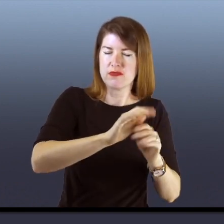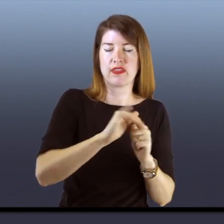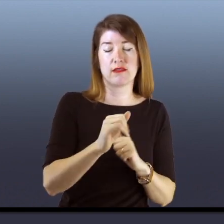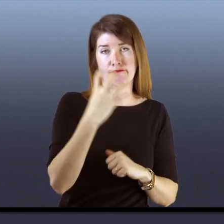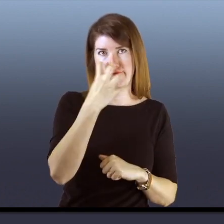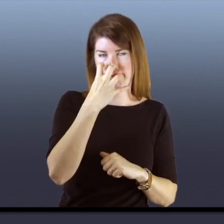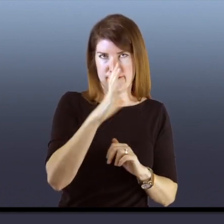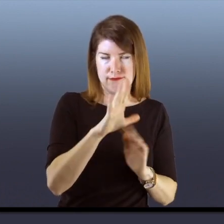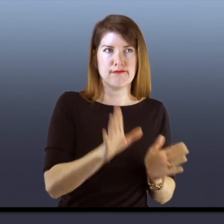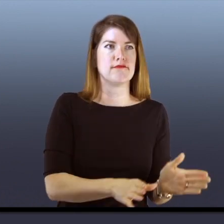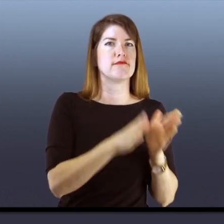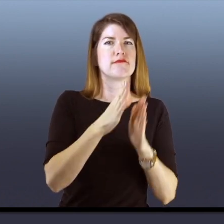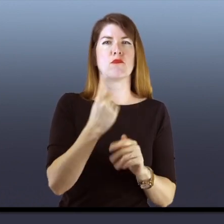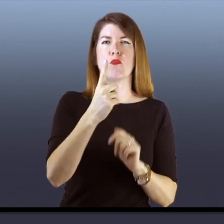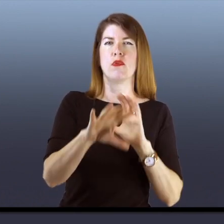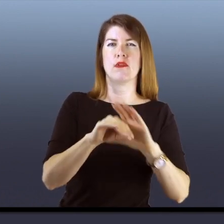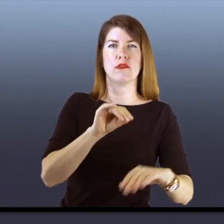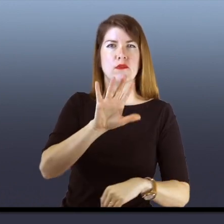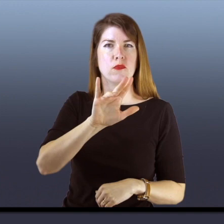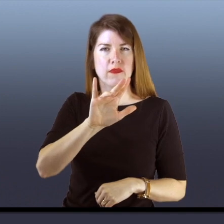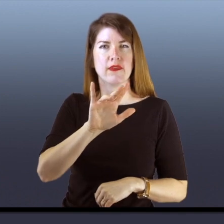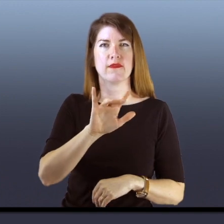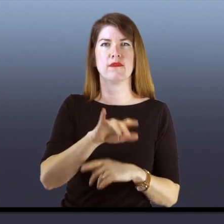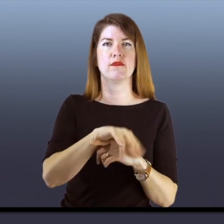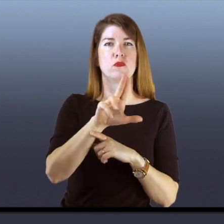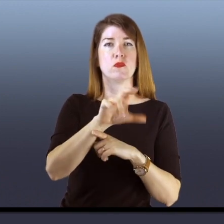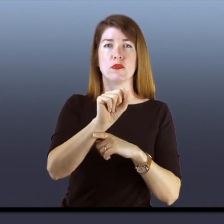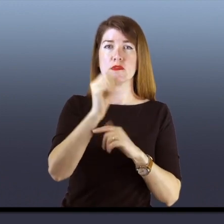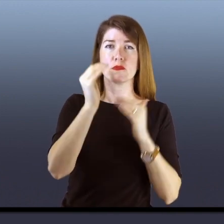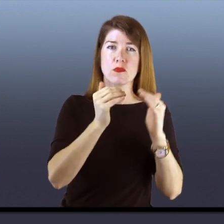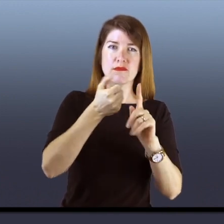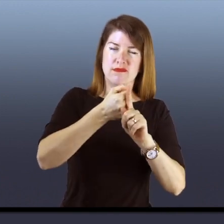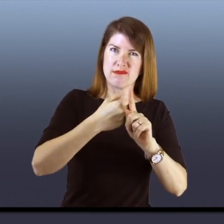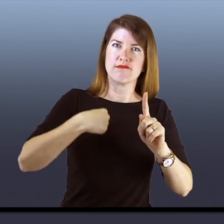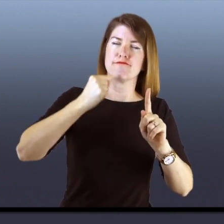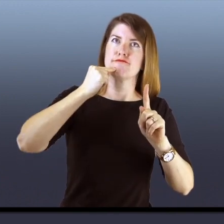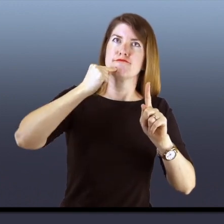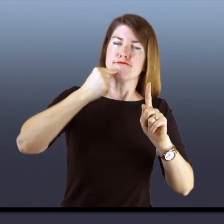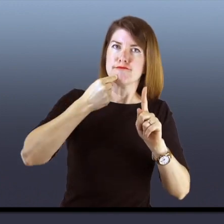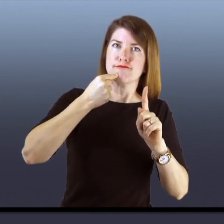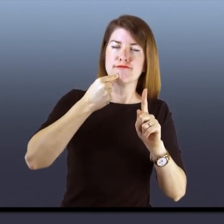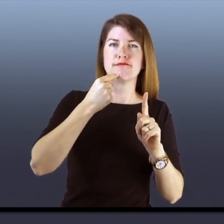One in 25 U.S. adults experience a serious mental illness each year.